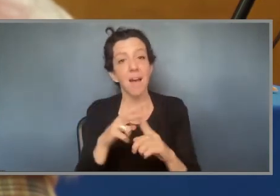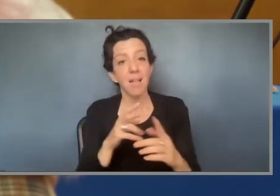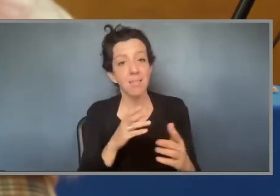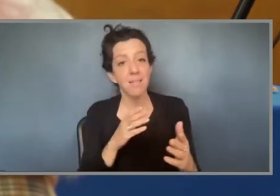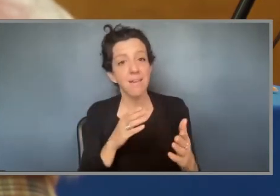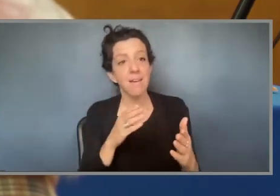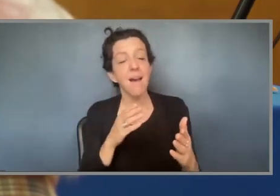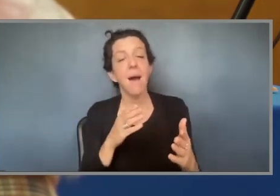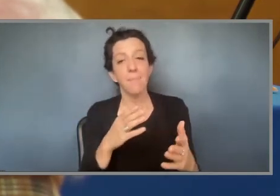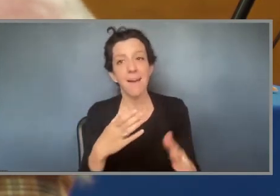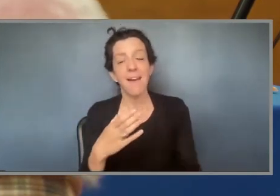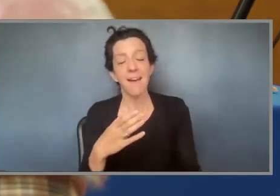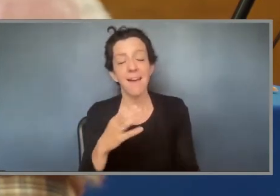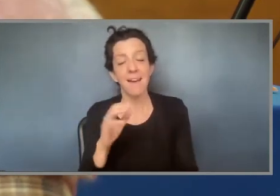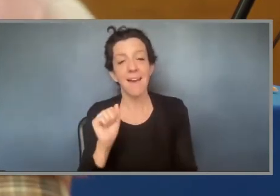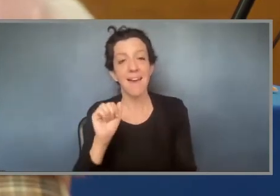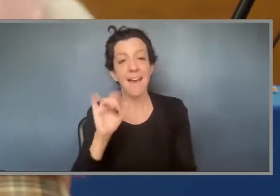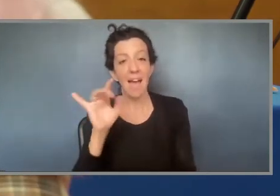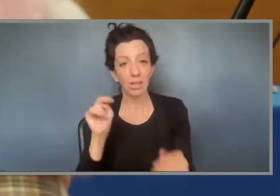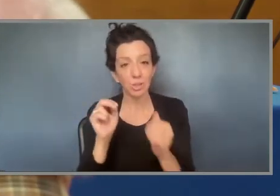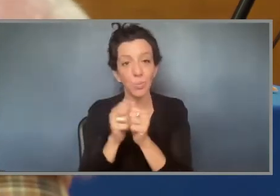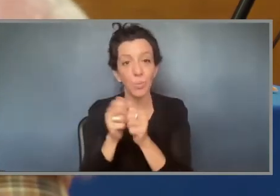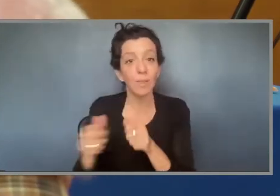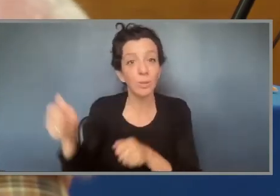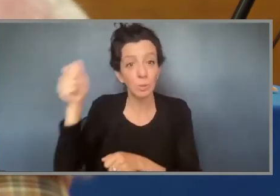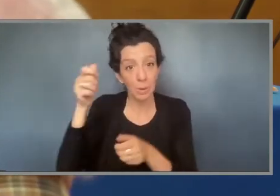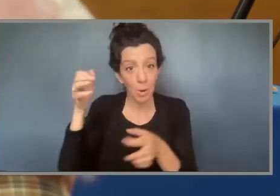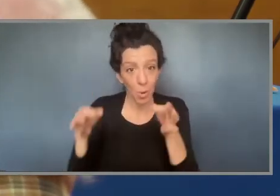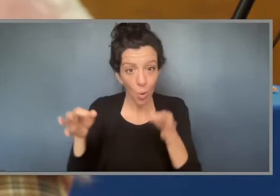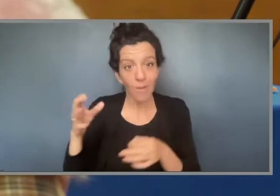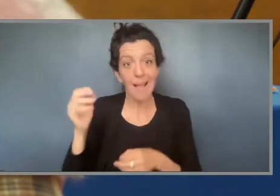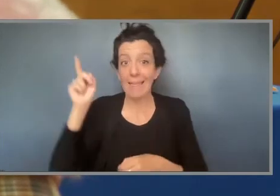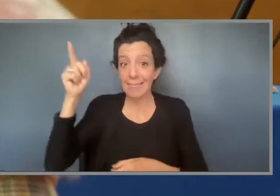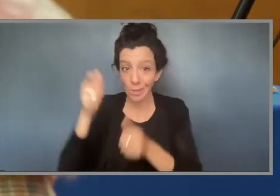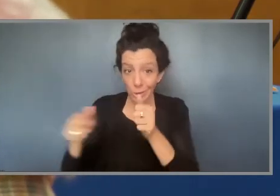Studio: It requires that county to file an action that with the superior Court and the superior court will decide.